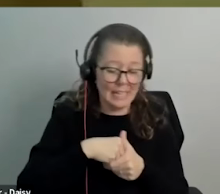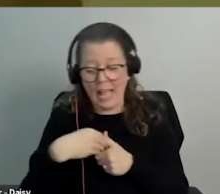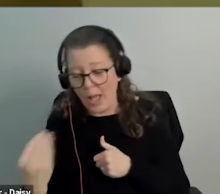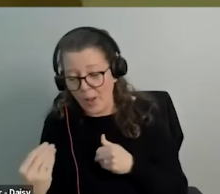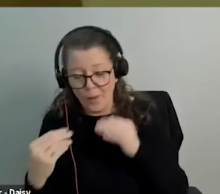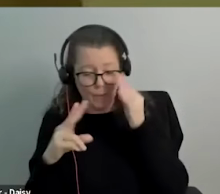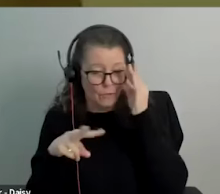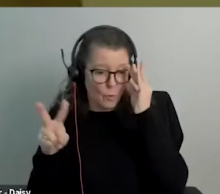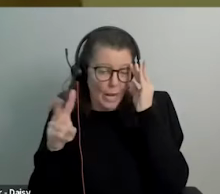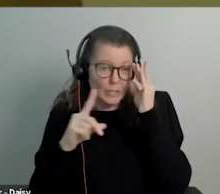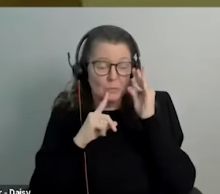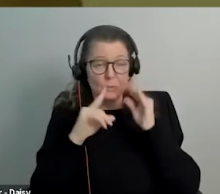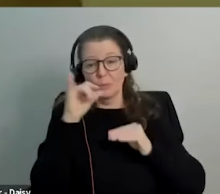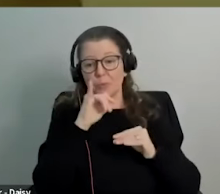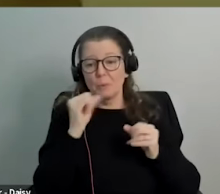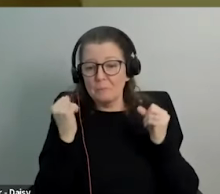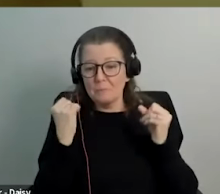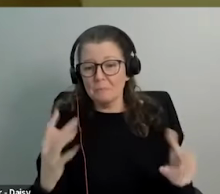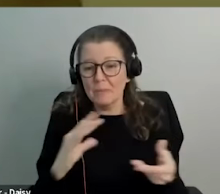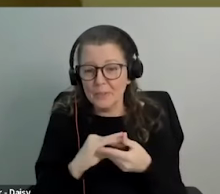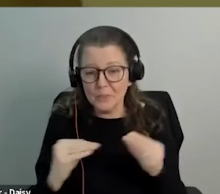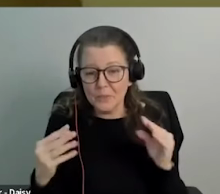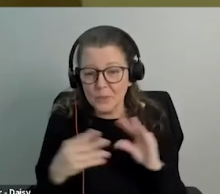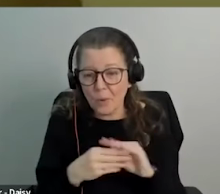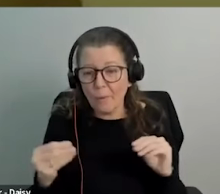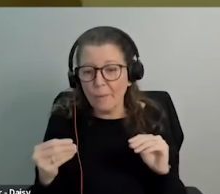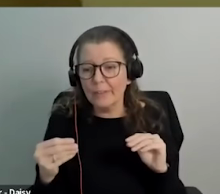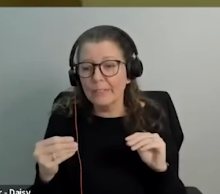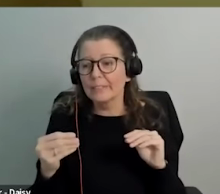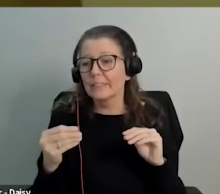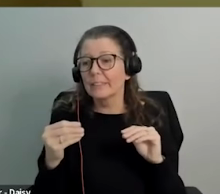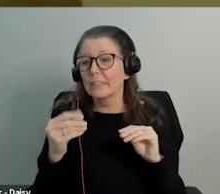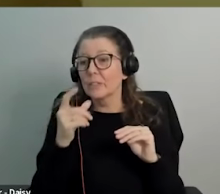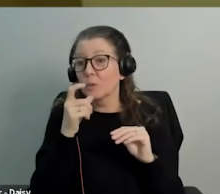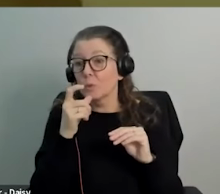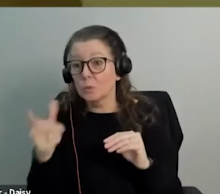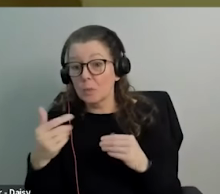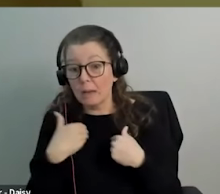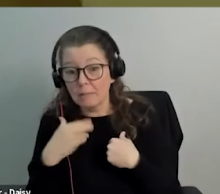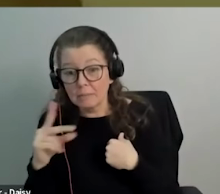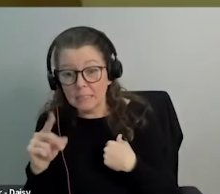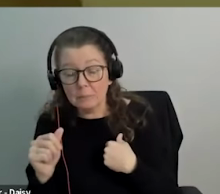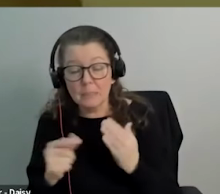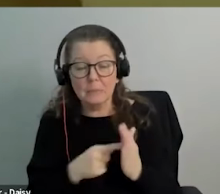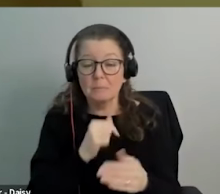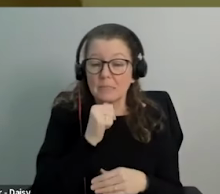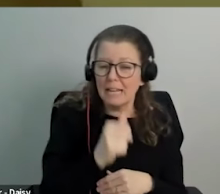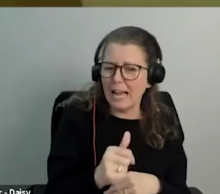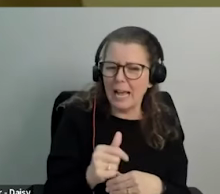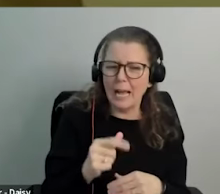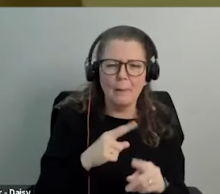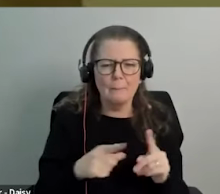I hear so many stories from people either with or without disabilities that are in the field that are just so inspiring,